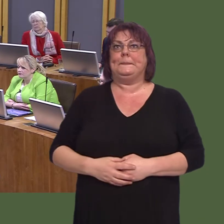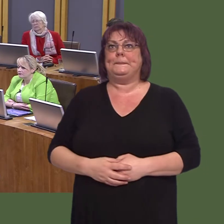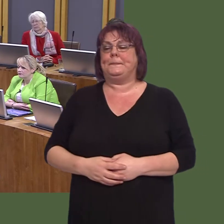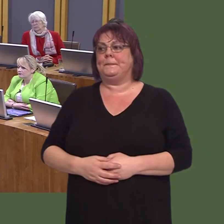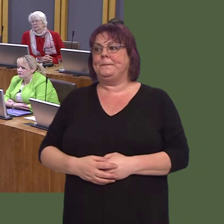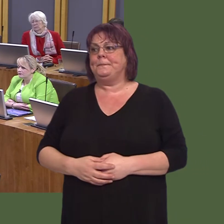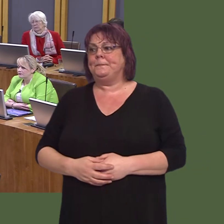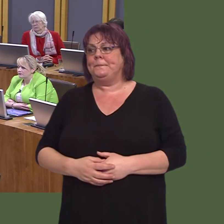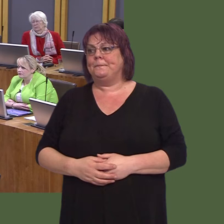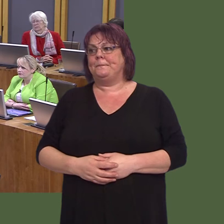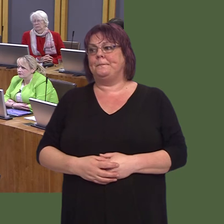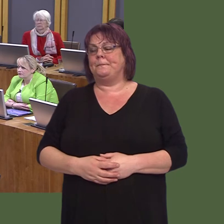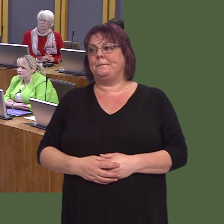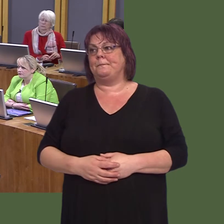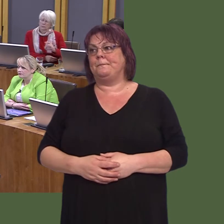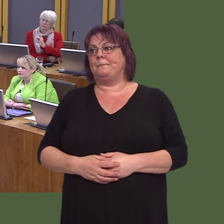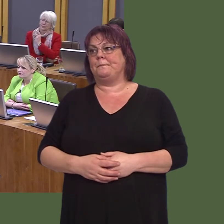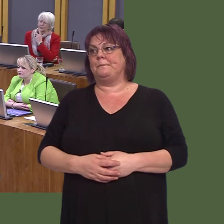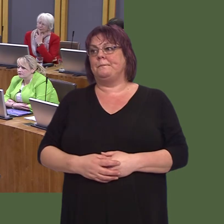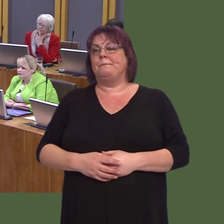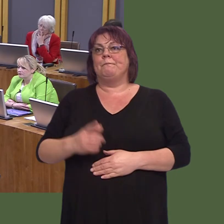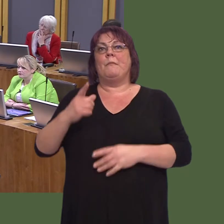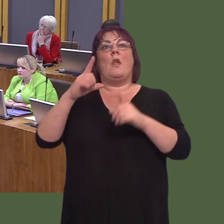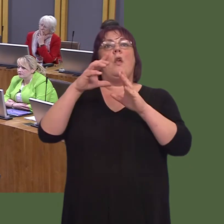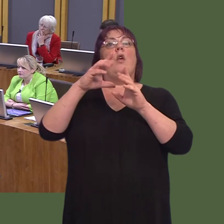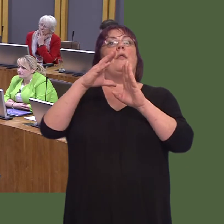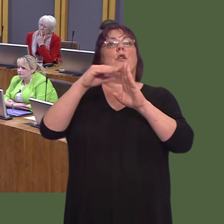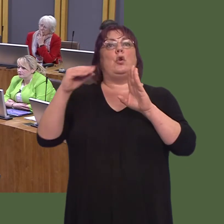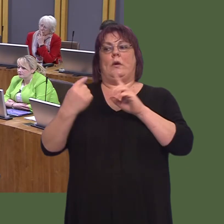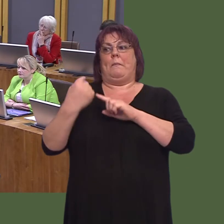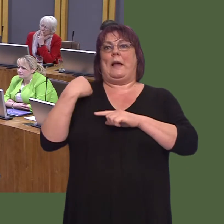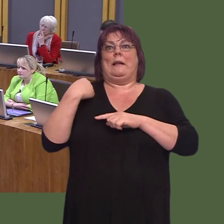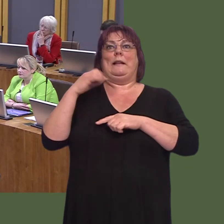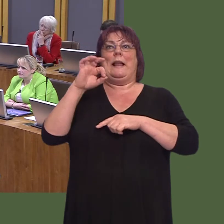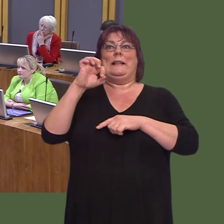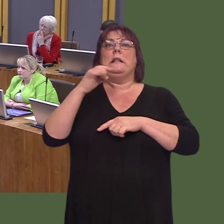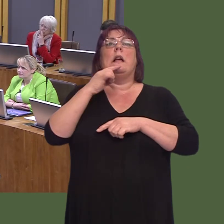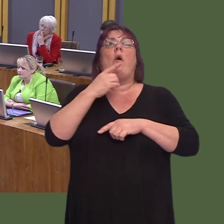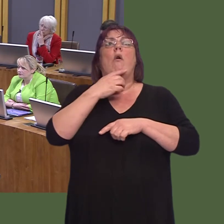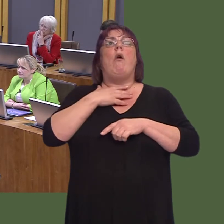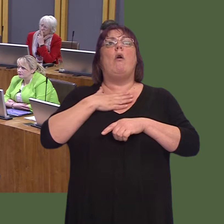This is another one of the myths that was peddled by the Tories in the 1980s and beyond: that, in transport, there can be competition.